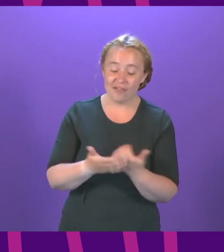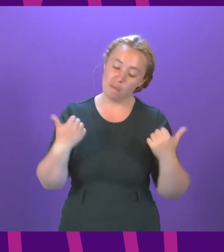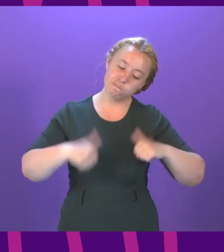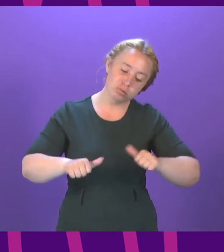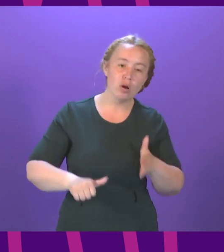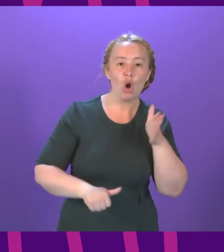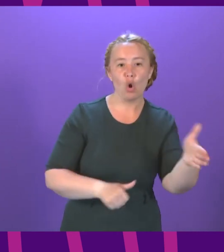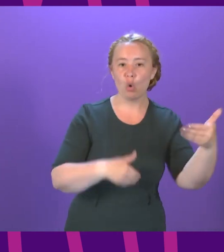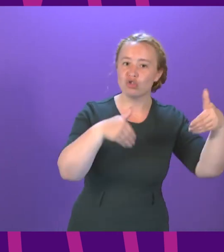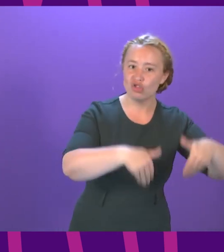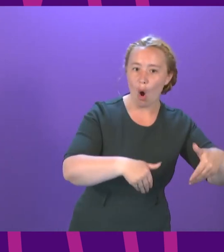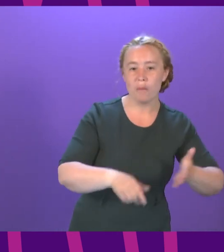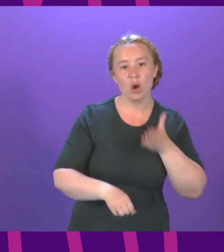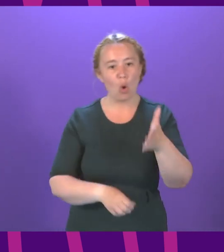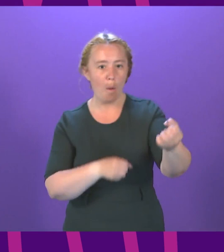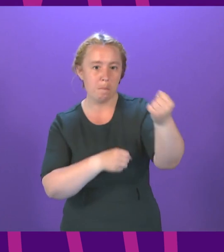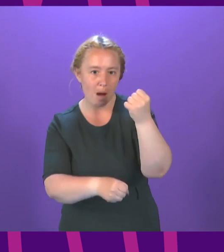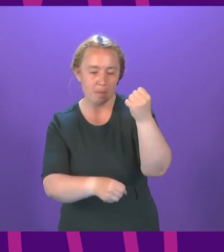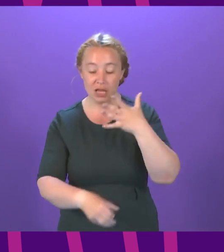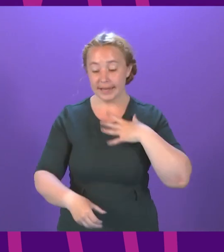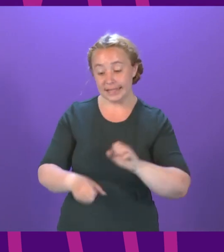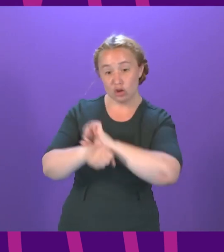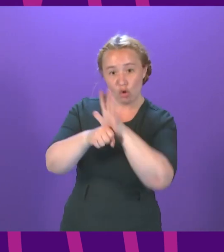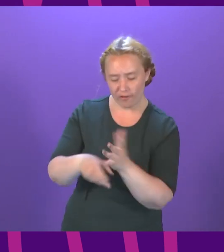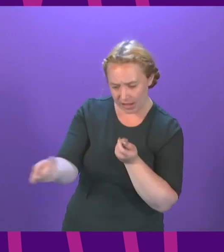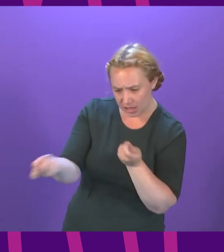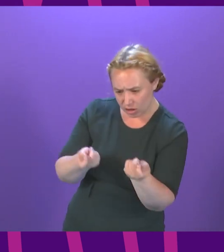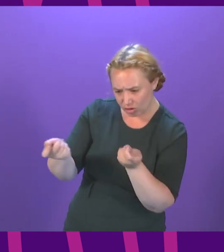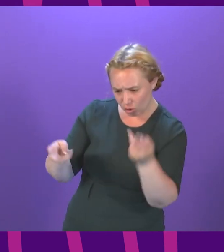We need to get the virus under control and continue the progress of the vaccination